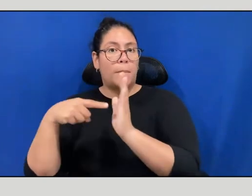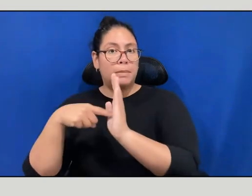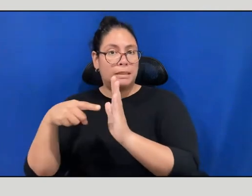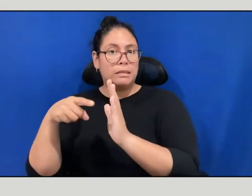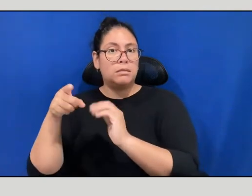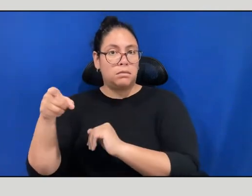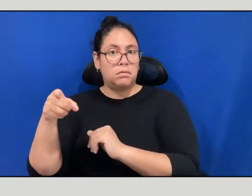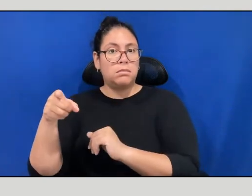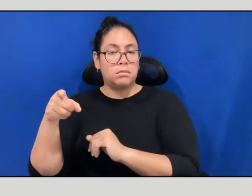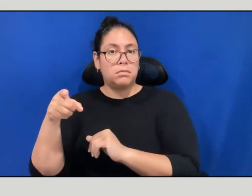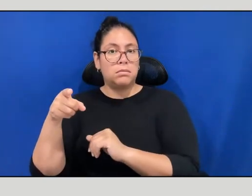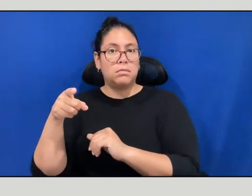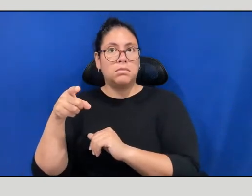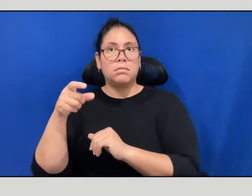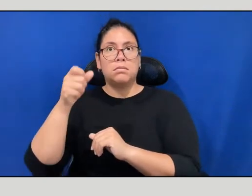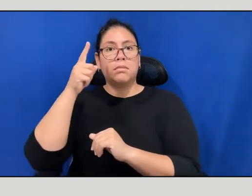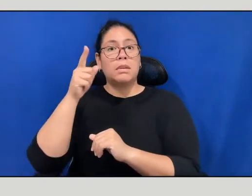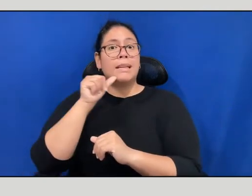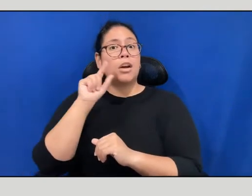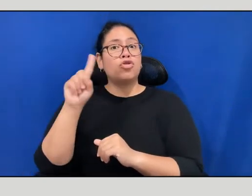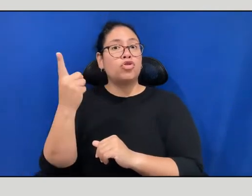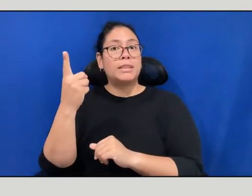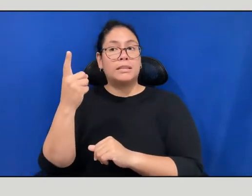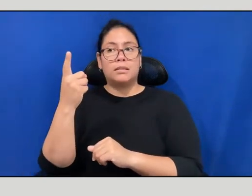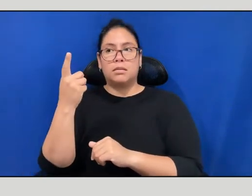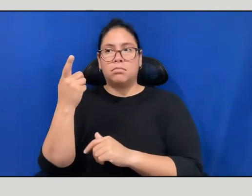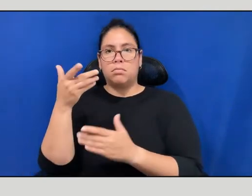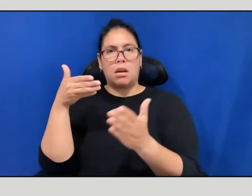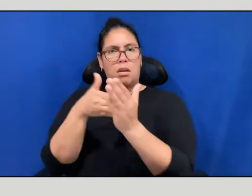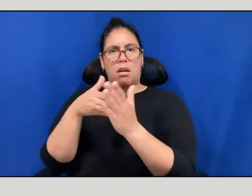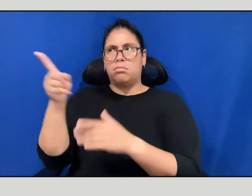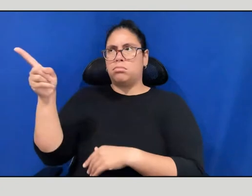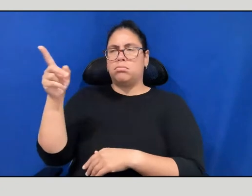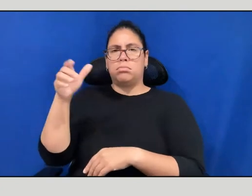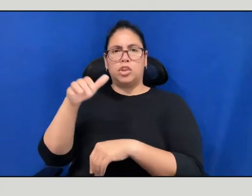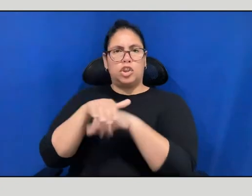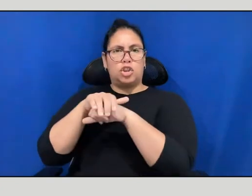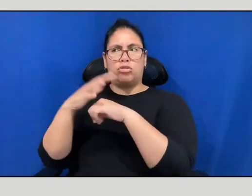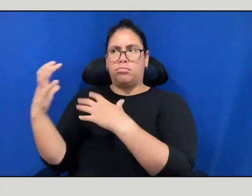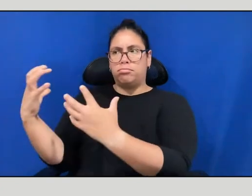of the victory against the English army. That's the reason why that glove is there